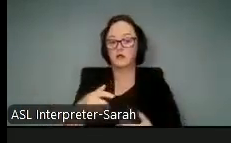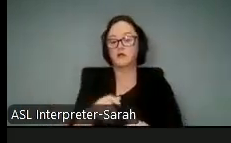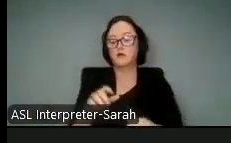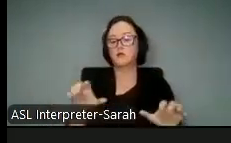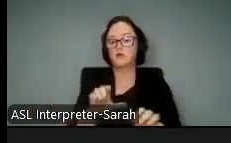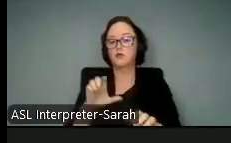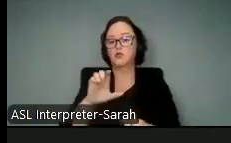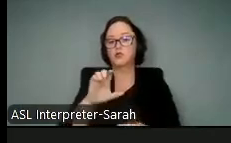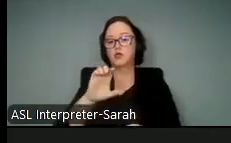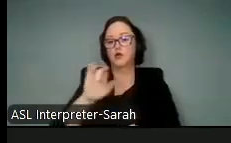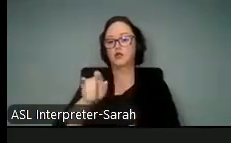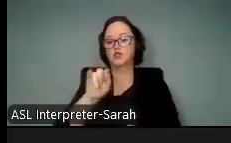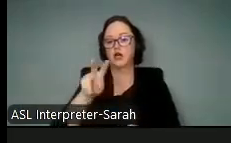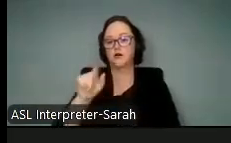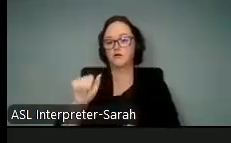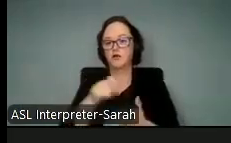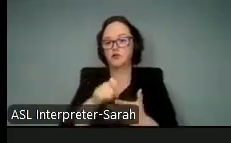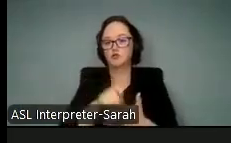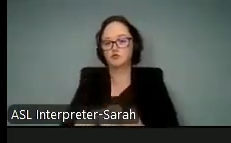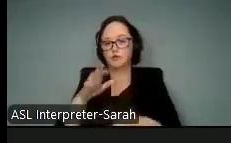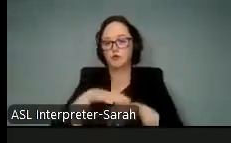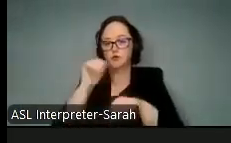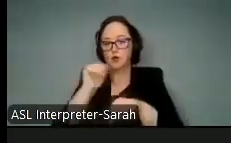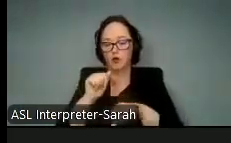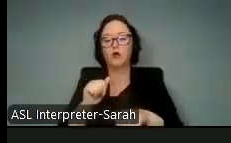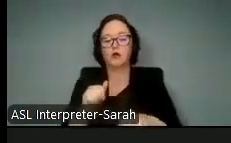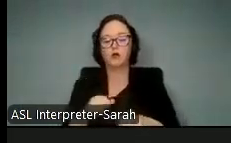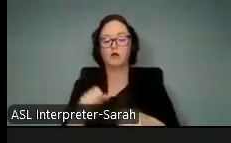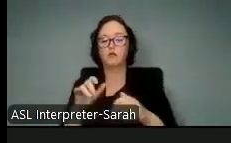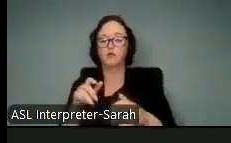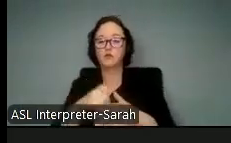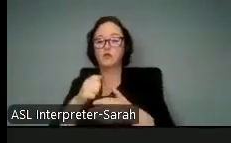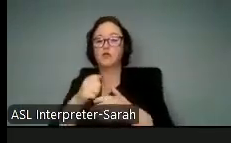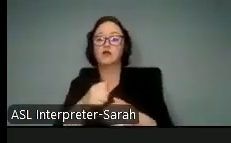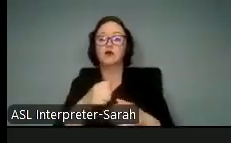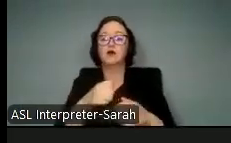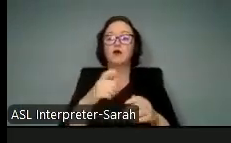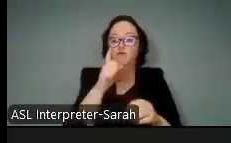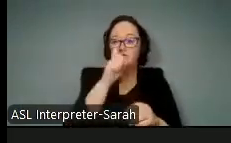we change the value inside already expanded from "false" to "true," and then on my side with the screen reader